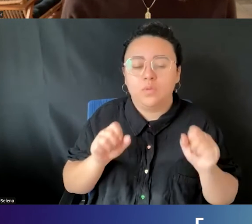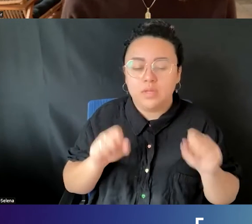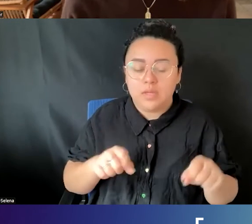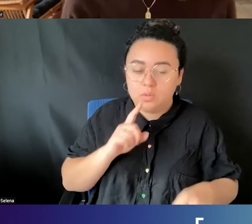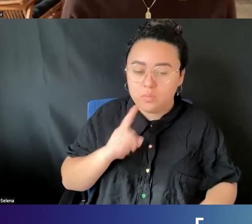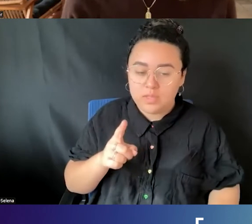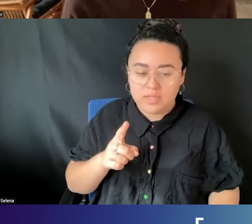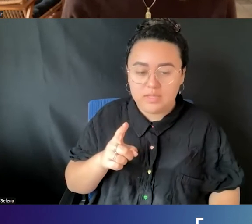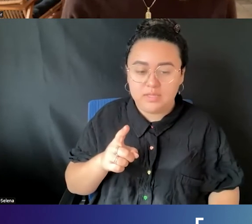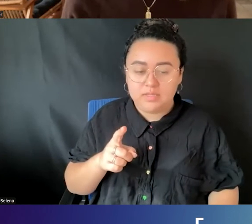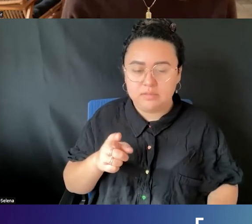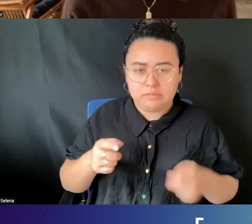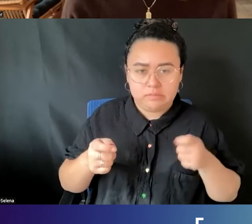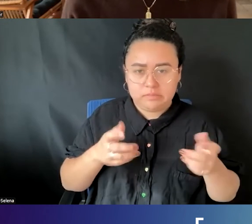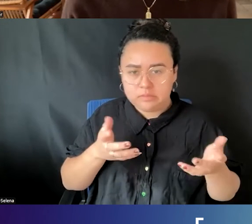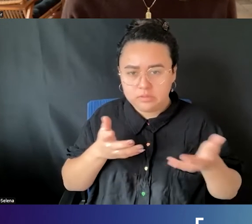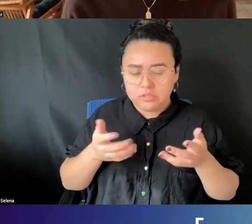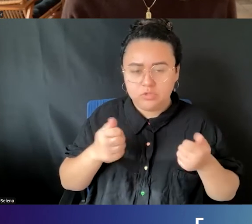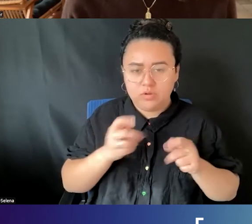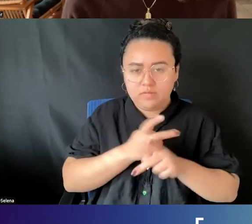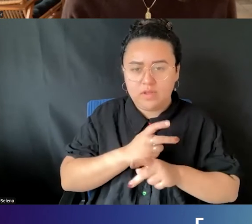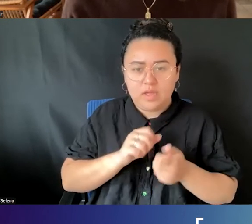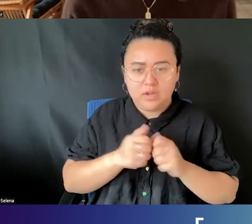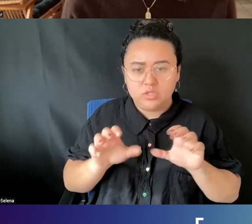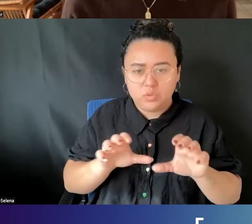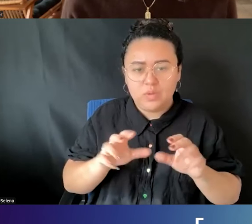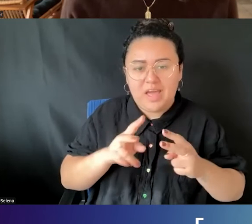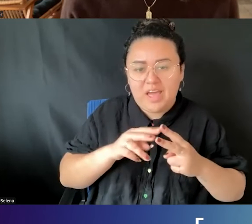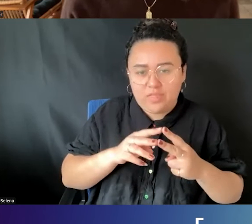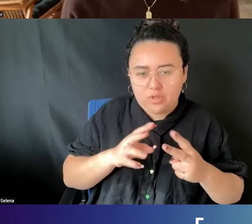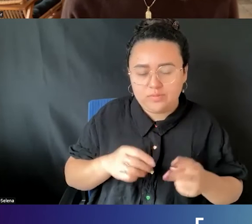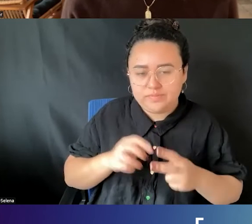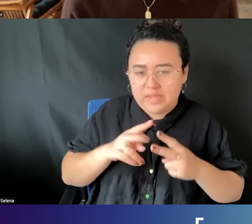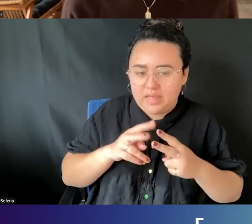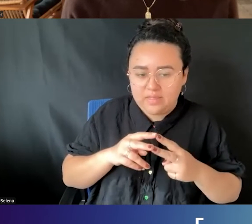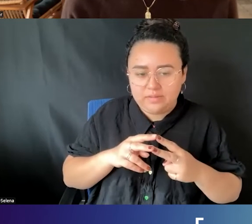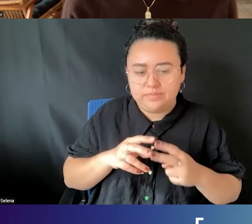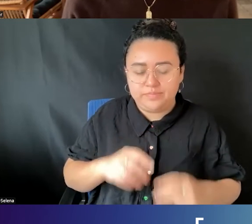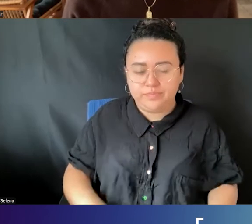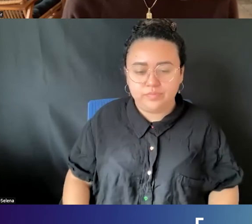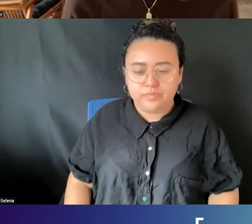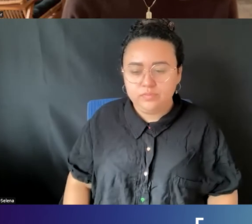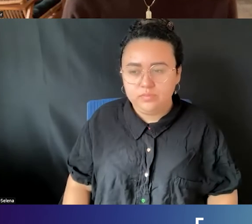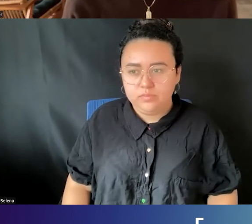possibly position yourself to do either, you know, at a point in the making of the work will where